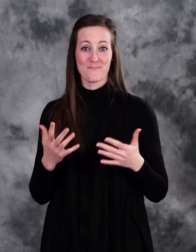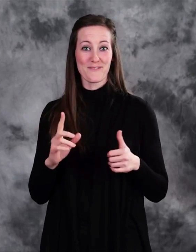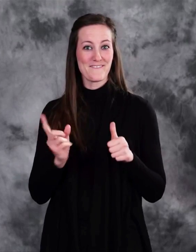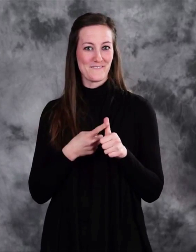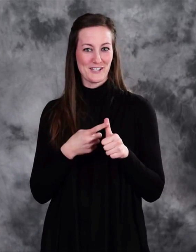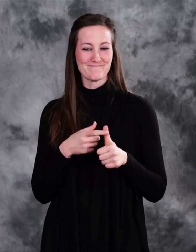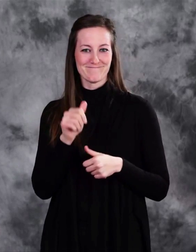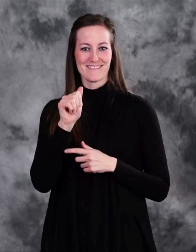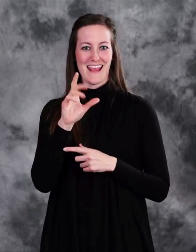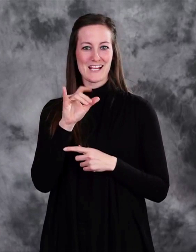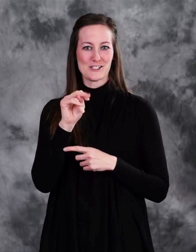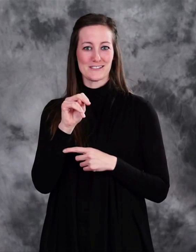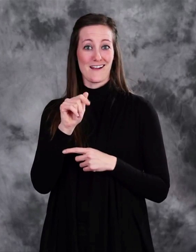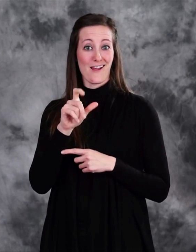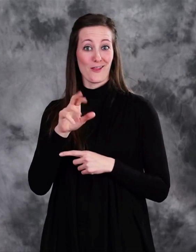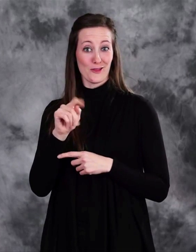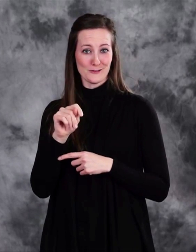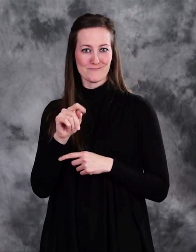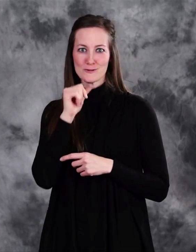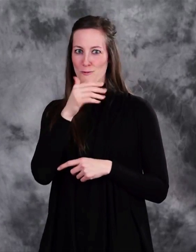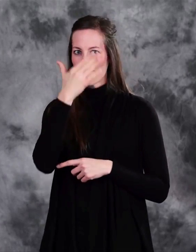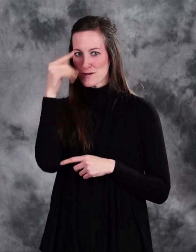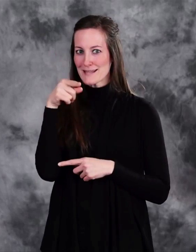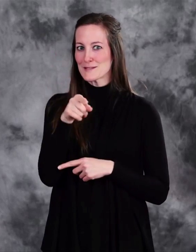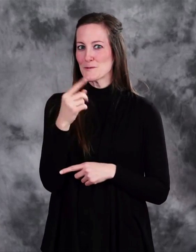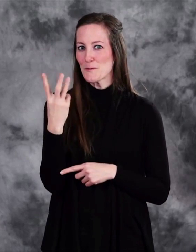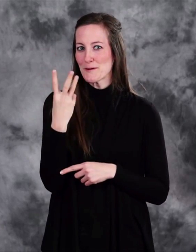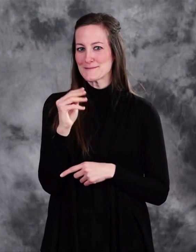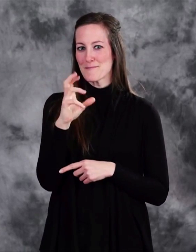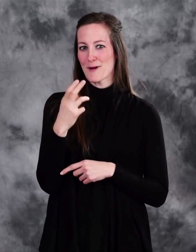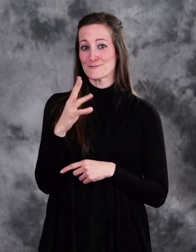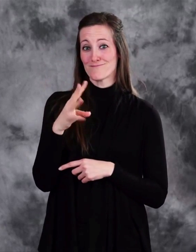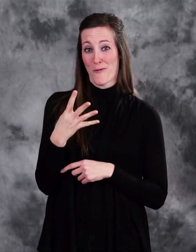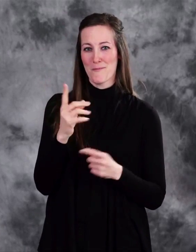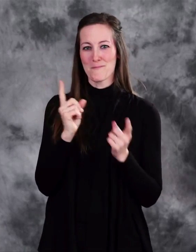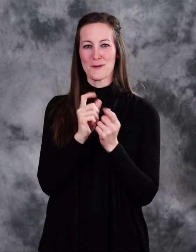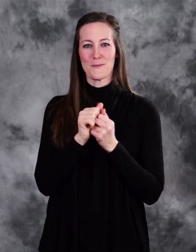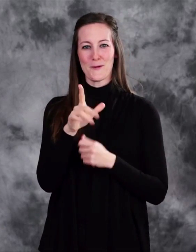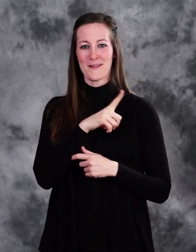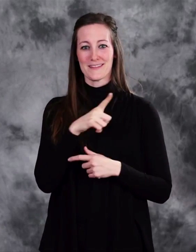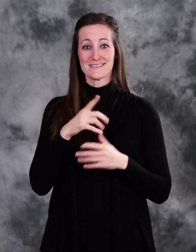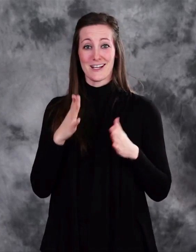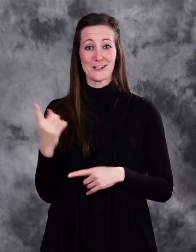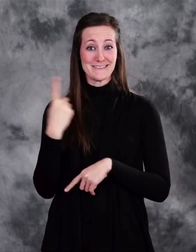First is an action alert. Don’t forget that this Wednesday, March 4, is “Meet with Your Legislator Day”.